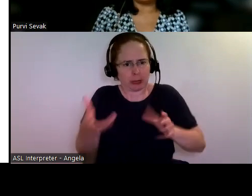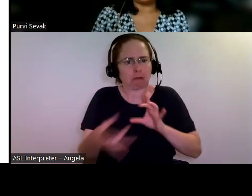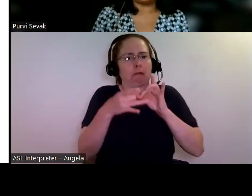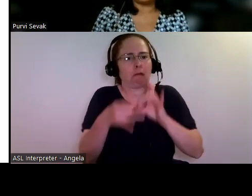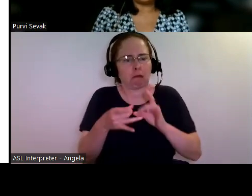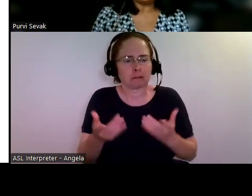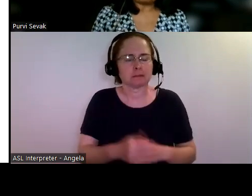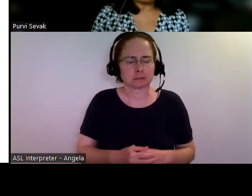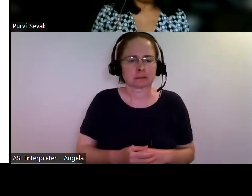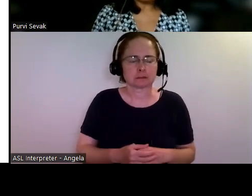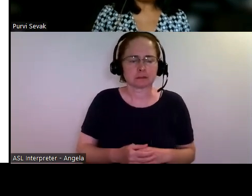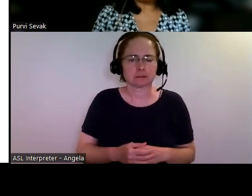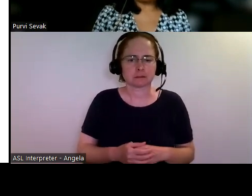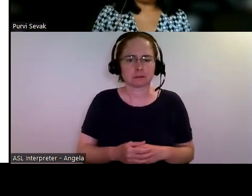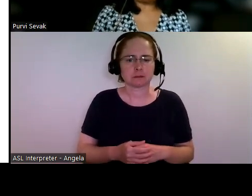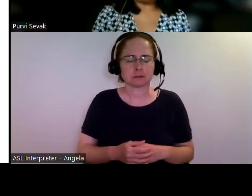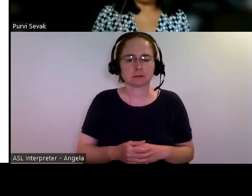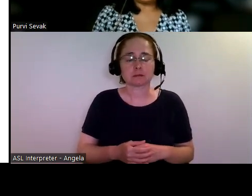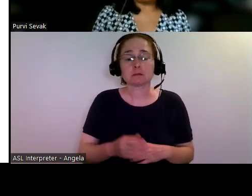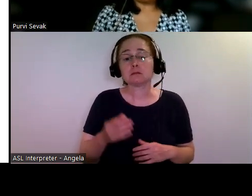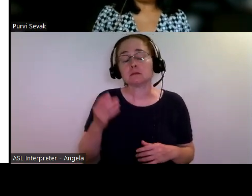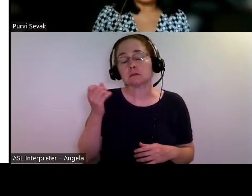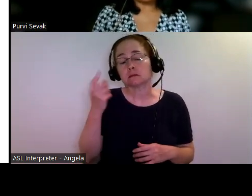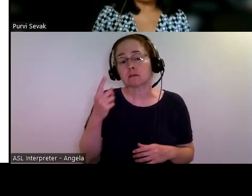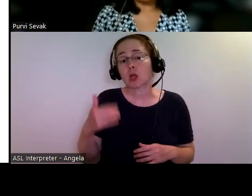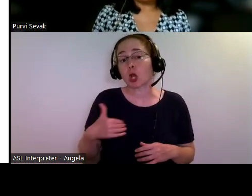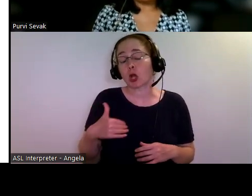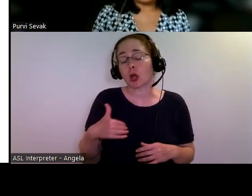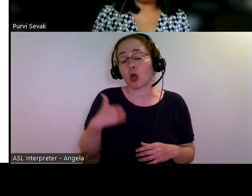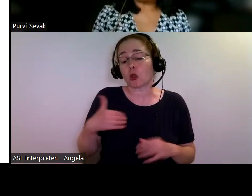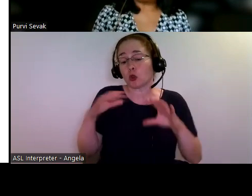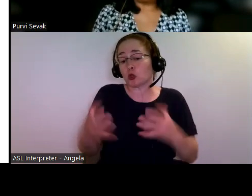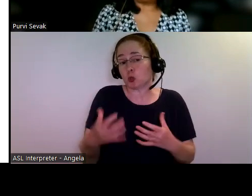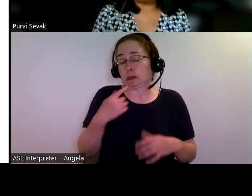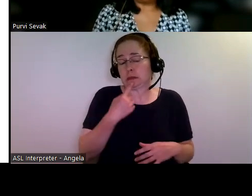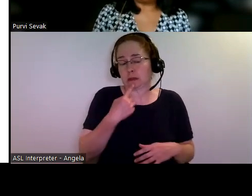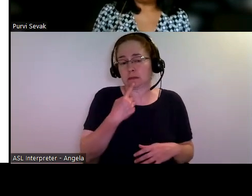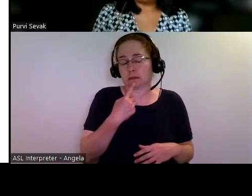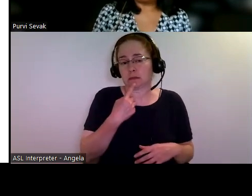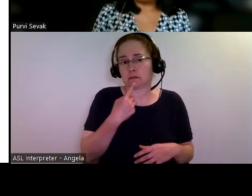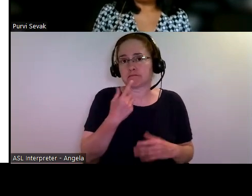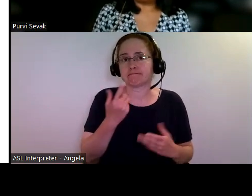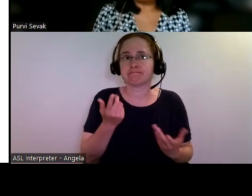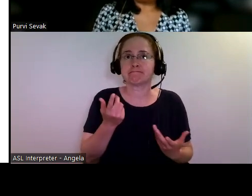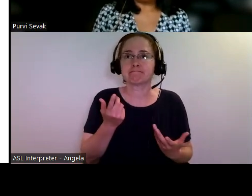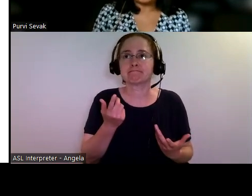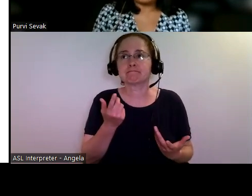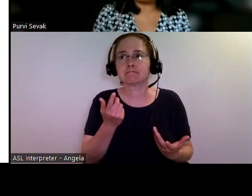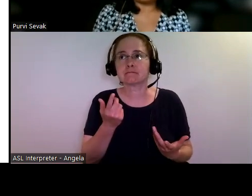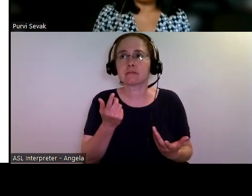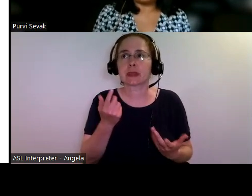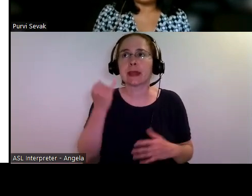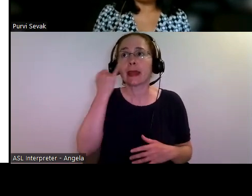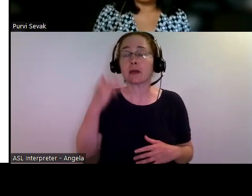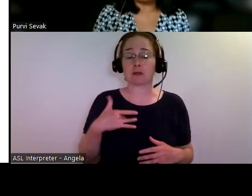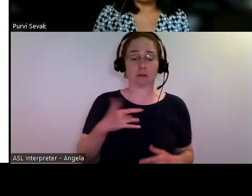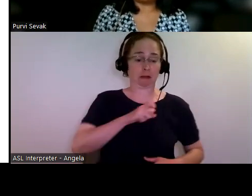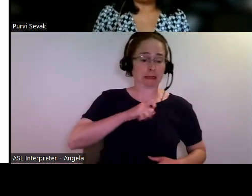of youth. So, the youth expressed that feeling like staff and the programs and activities are